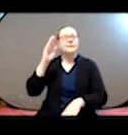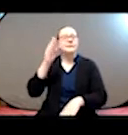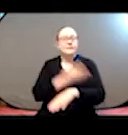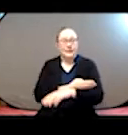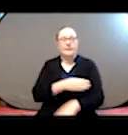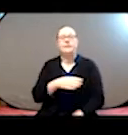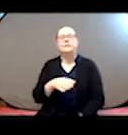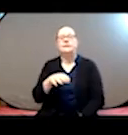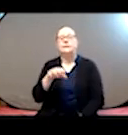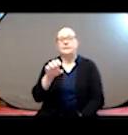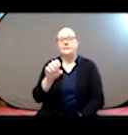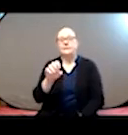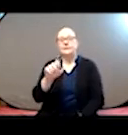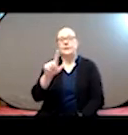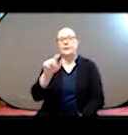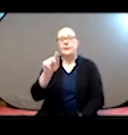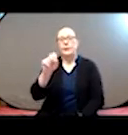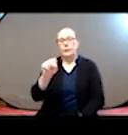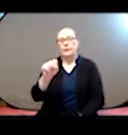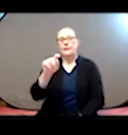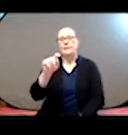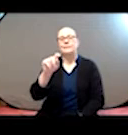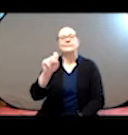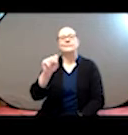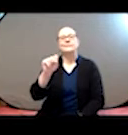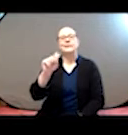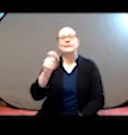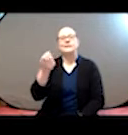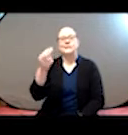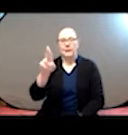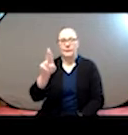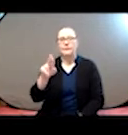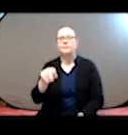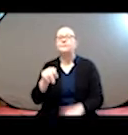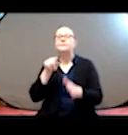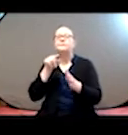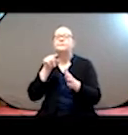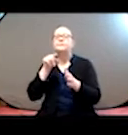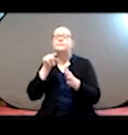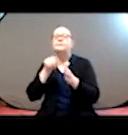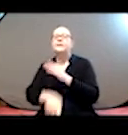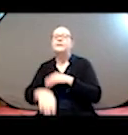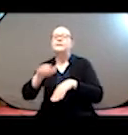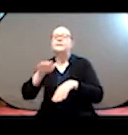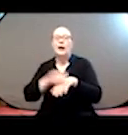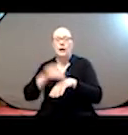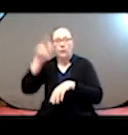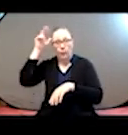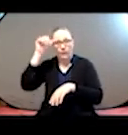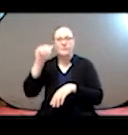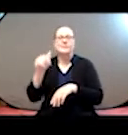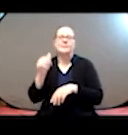son was Louis Stabber and Kills on Horseback one of his daughters was Eliza. She married Bissonnet